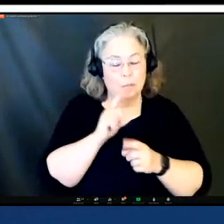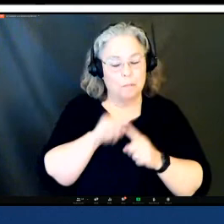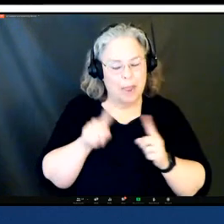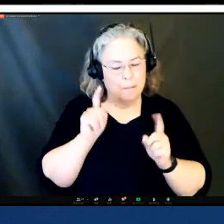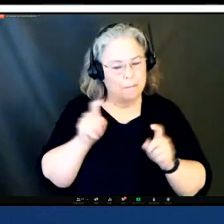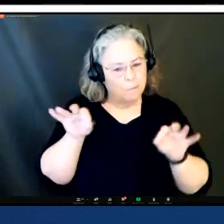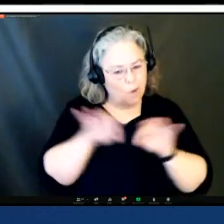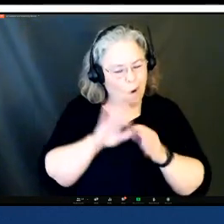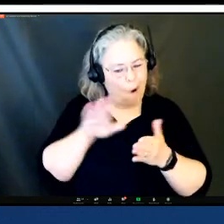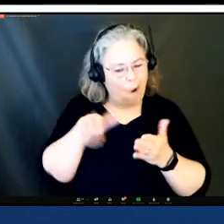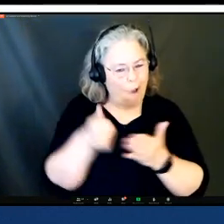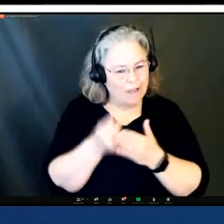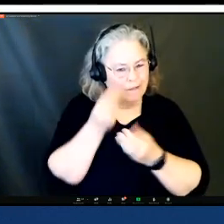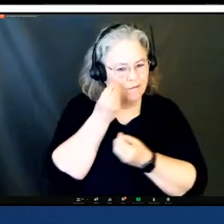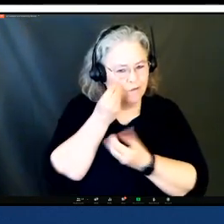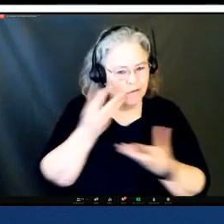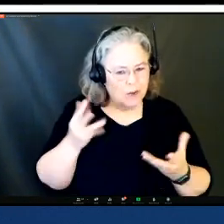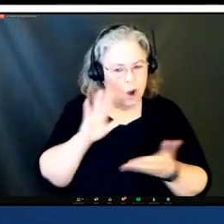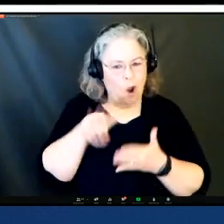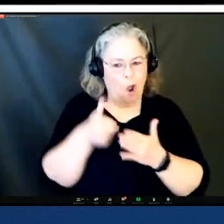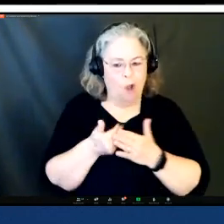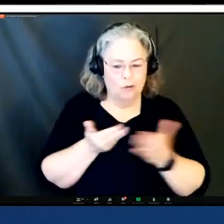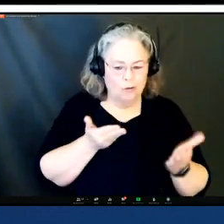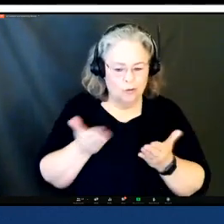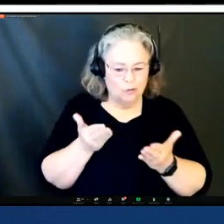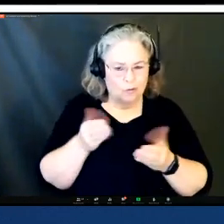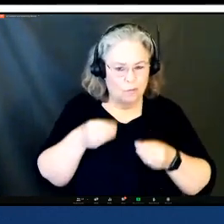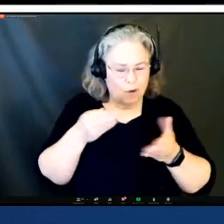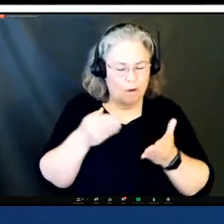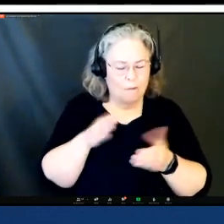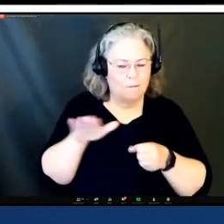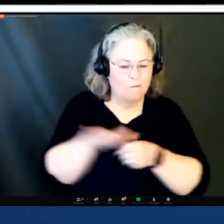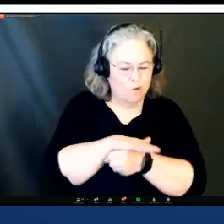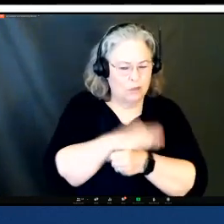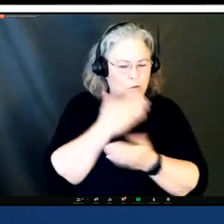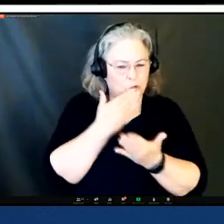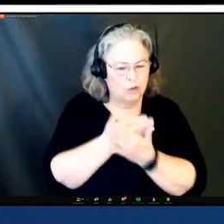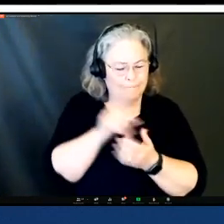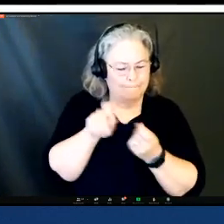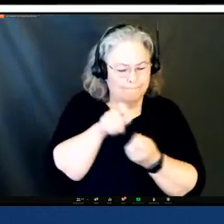that all of our services that we provide are fully explained. Amanda, you can take it